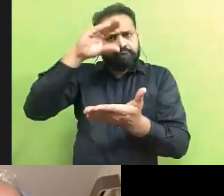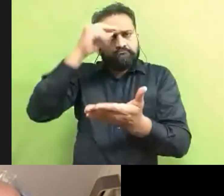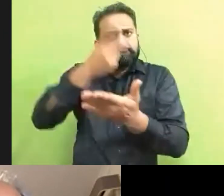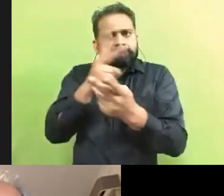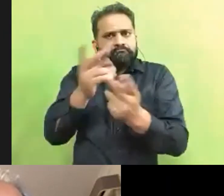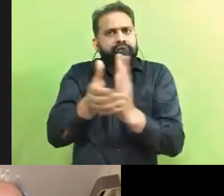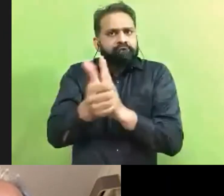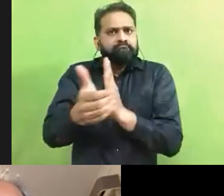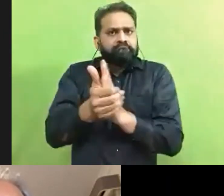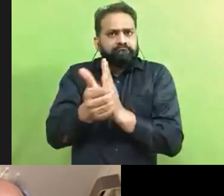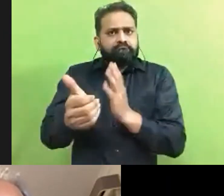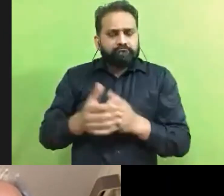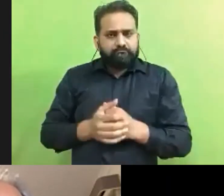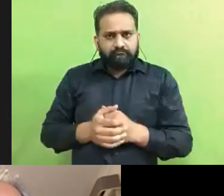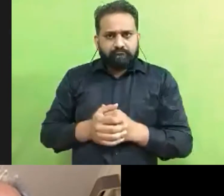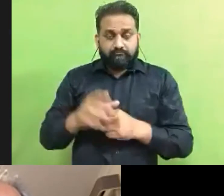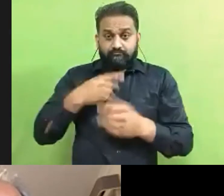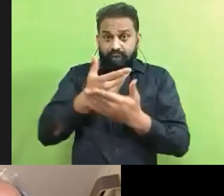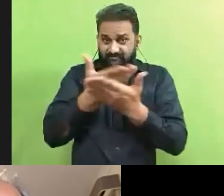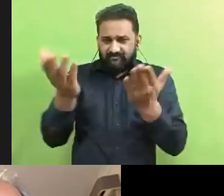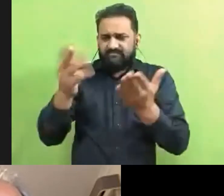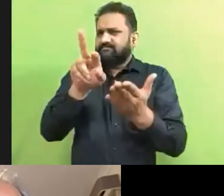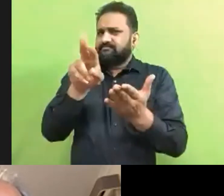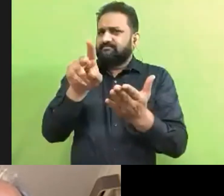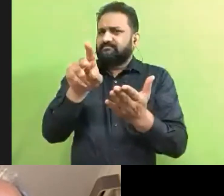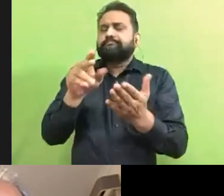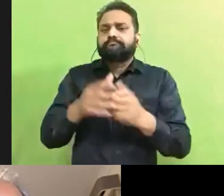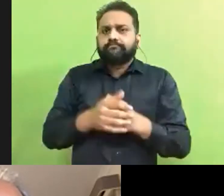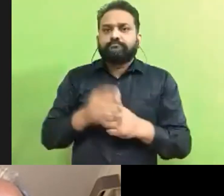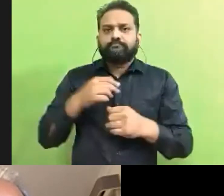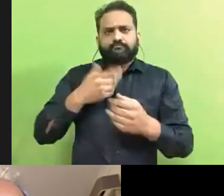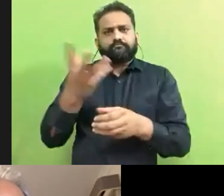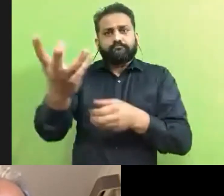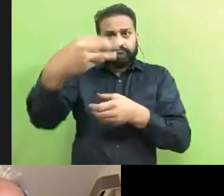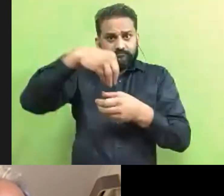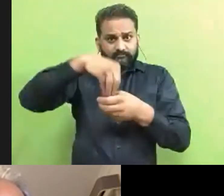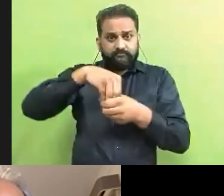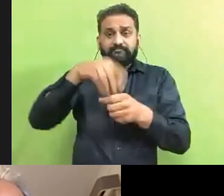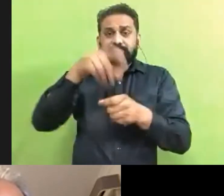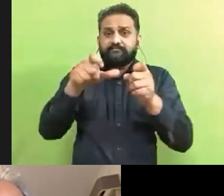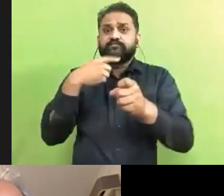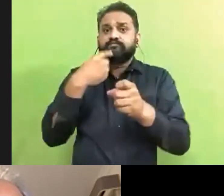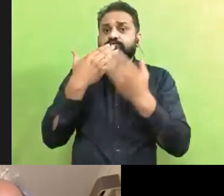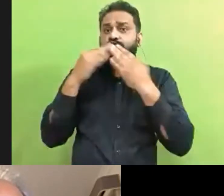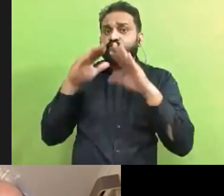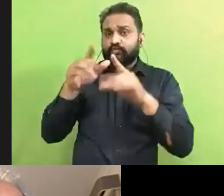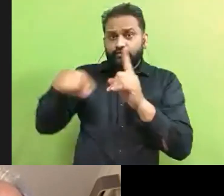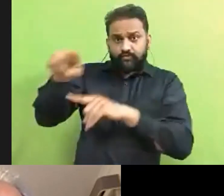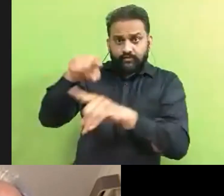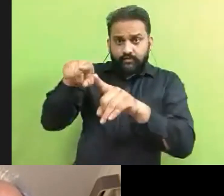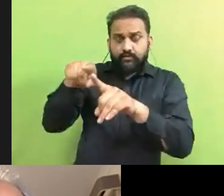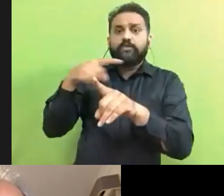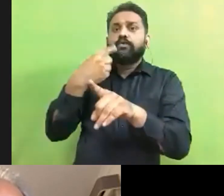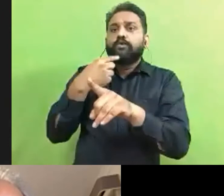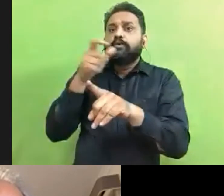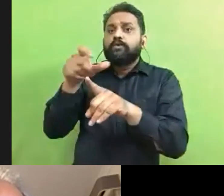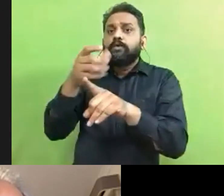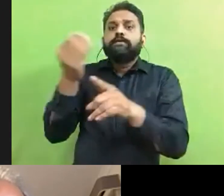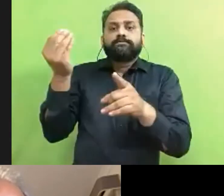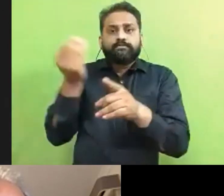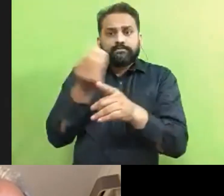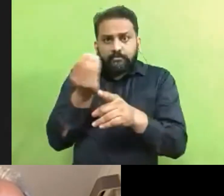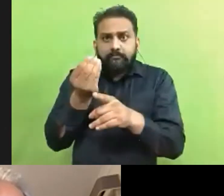when we say everyone we are also including those students who have some kind of impairment or